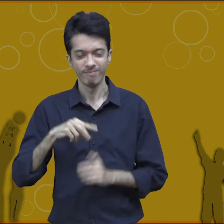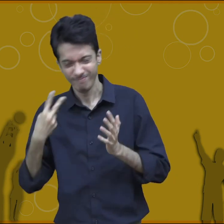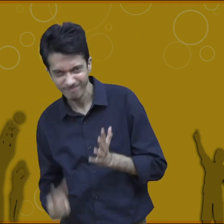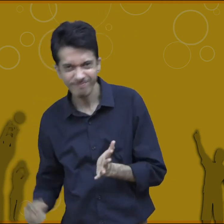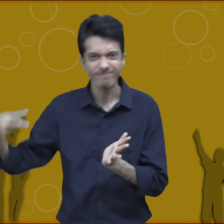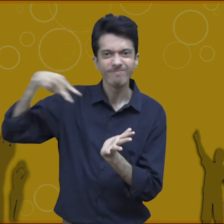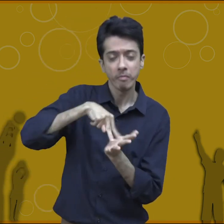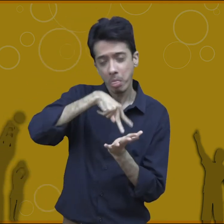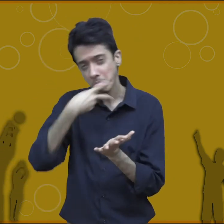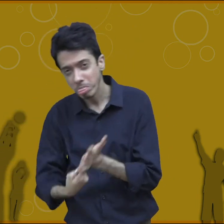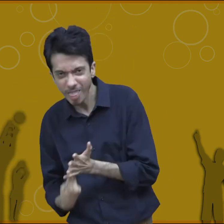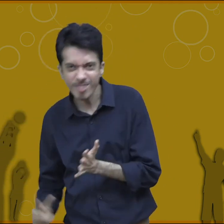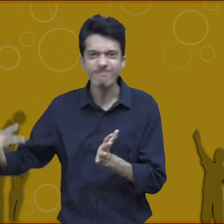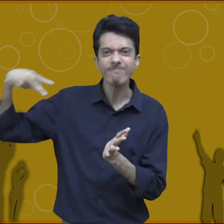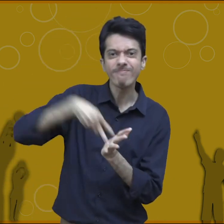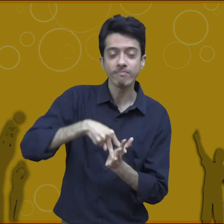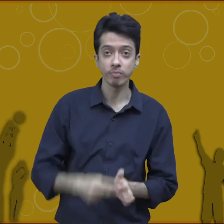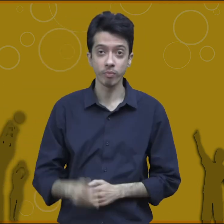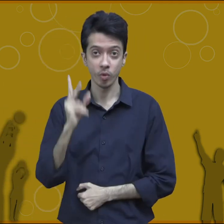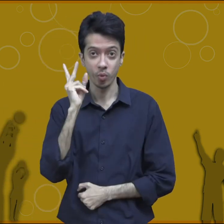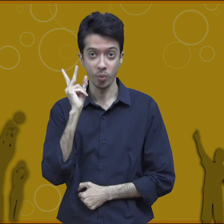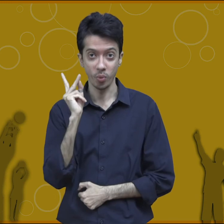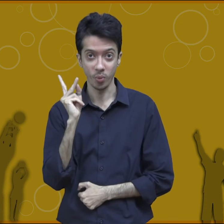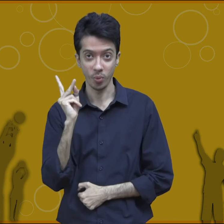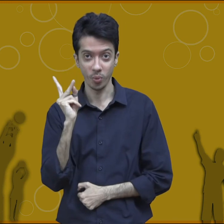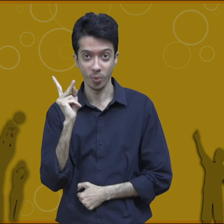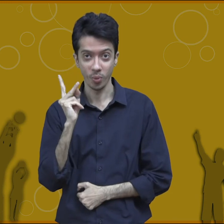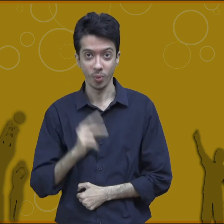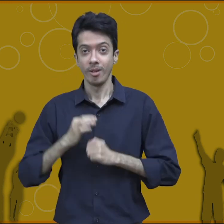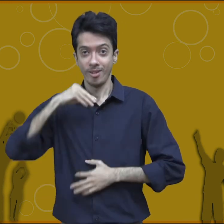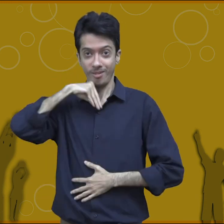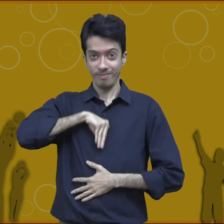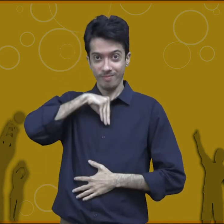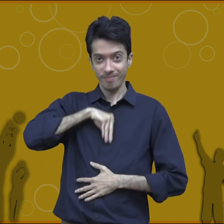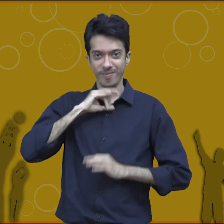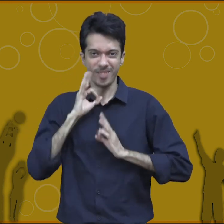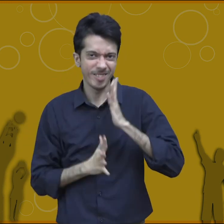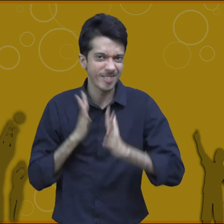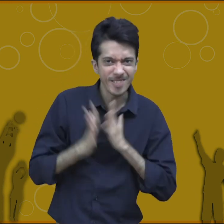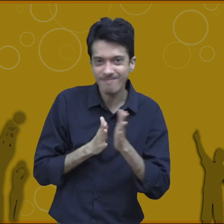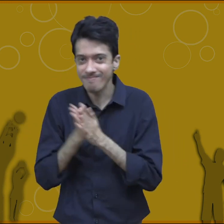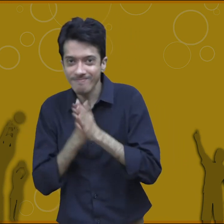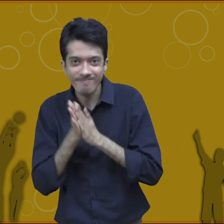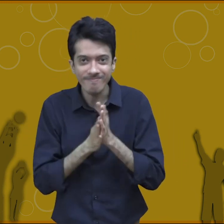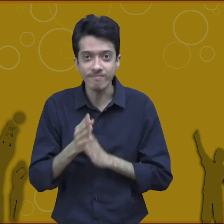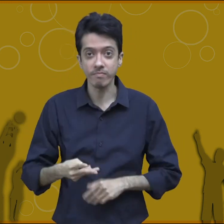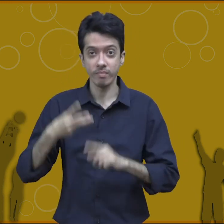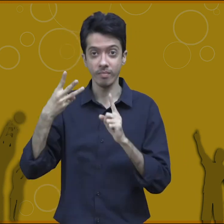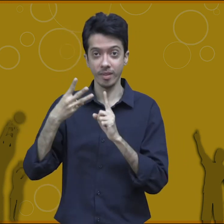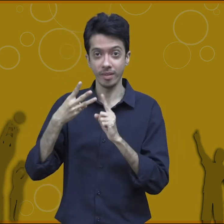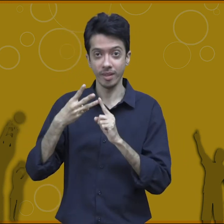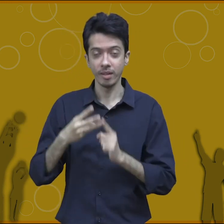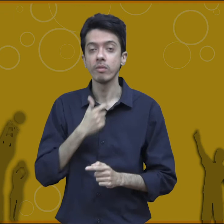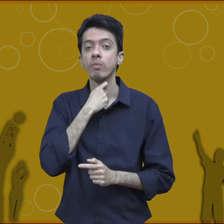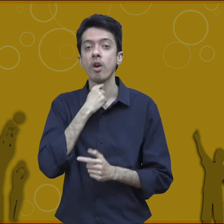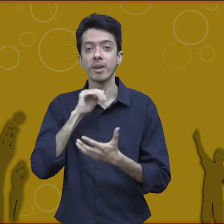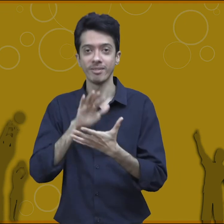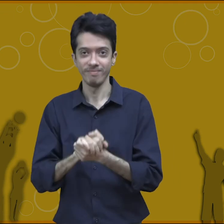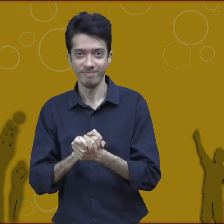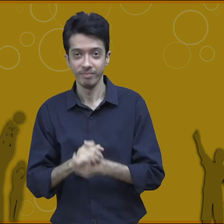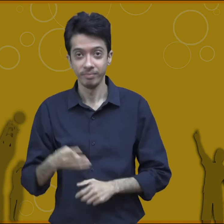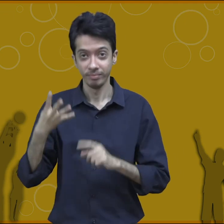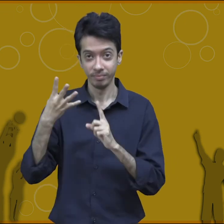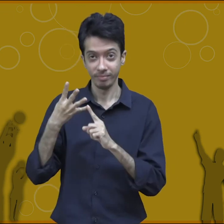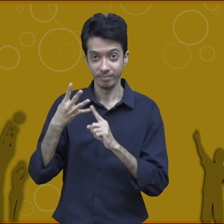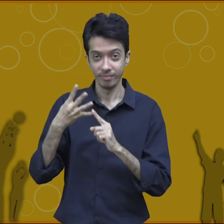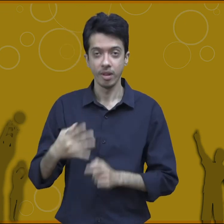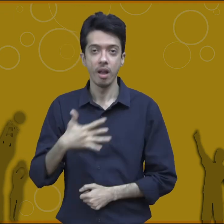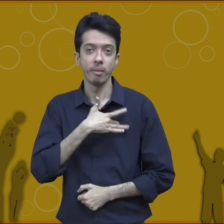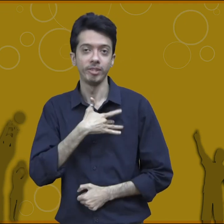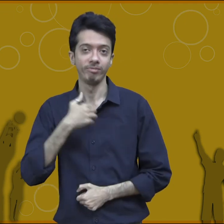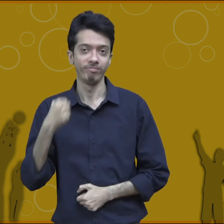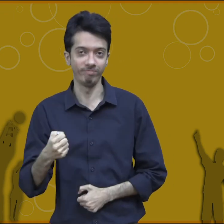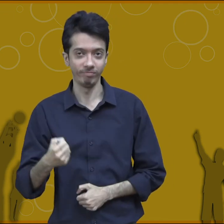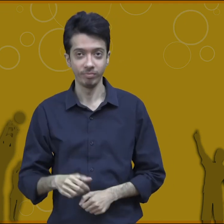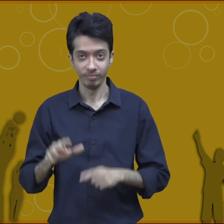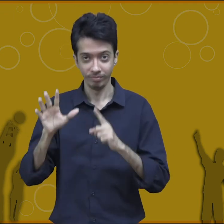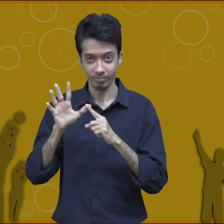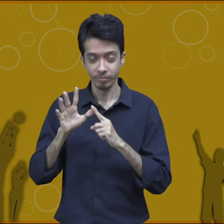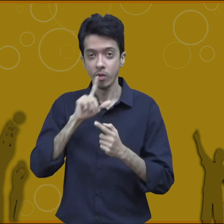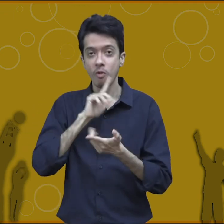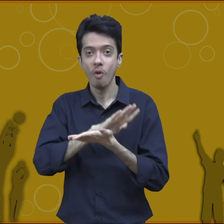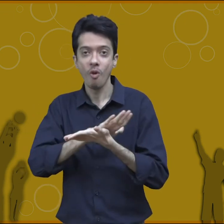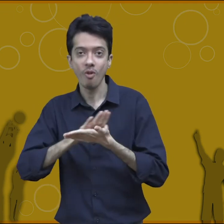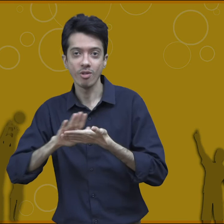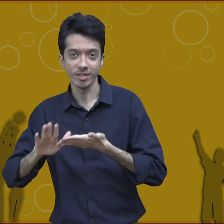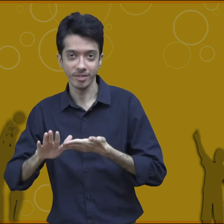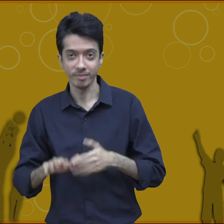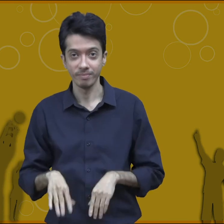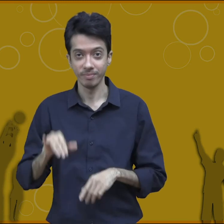first is resilience second is drive third is commitment fourth is courage fifth is integrity